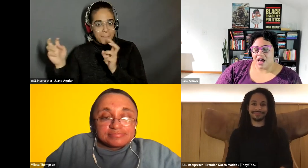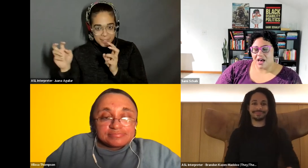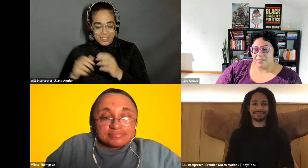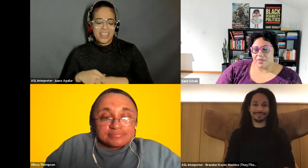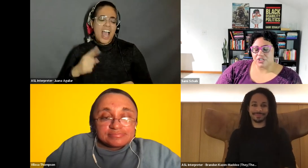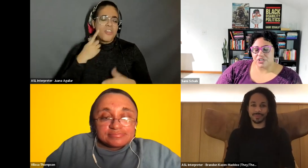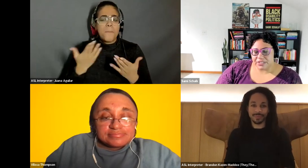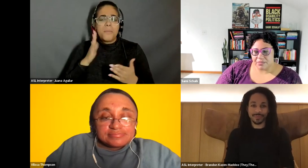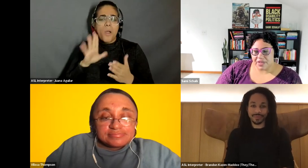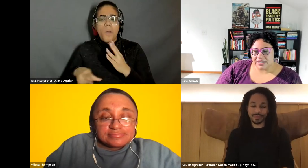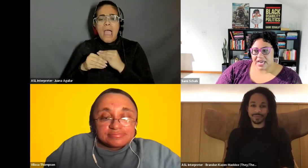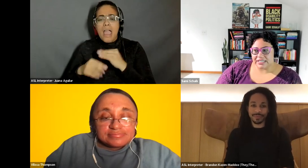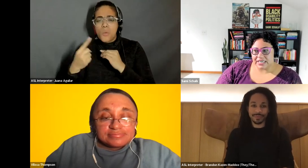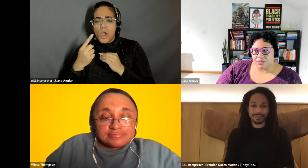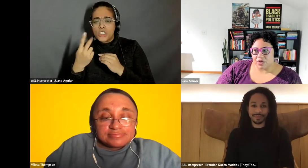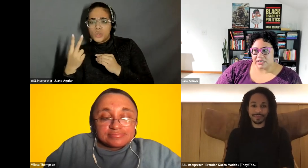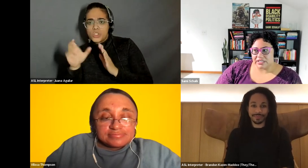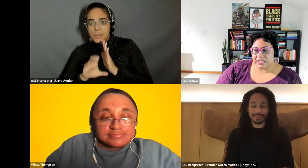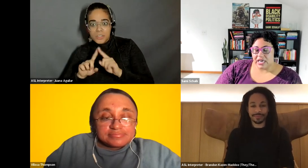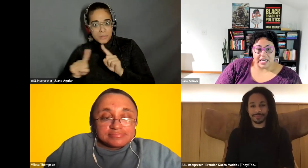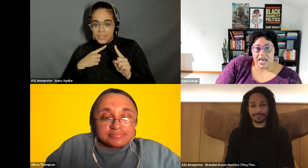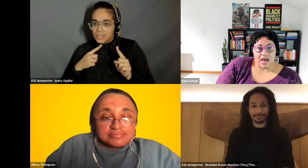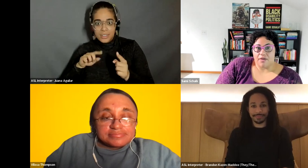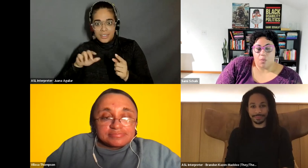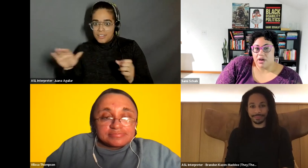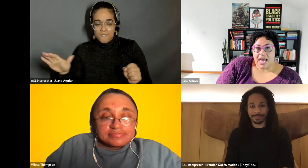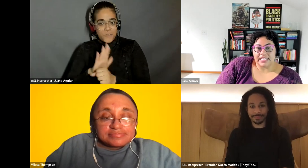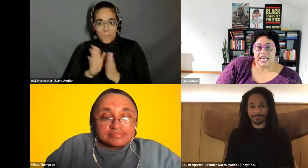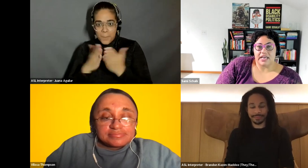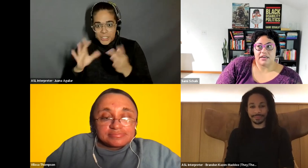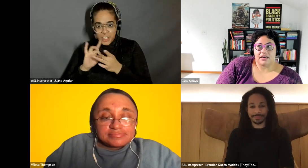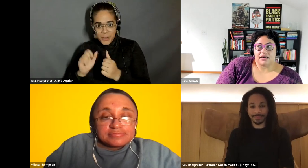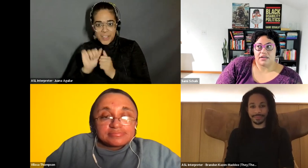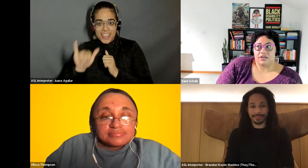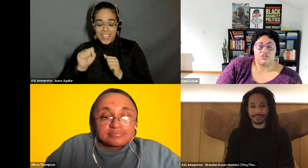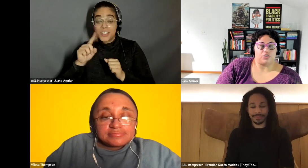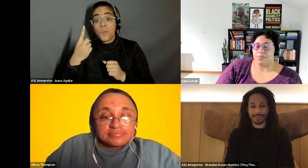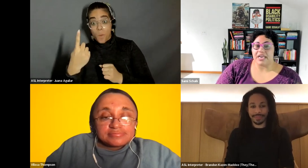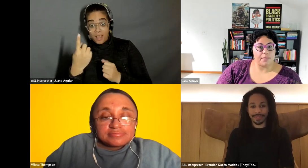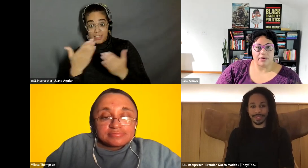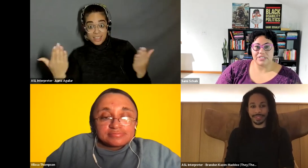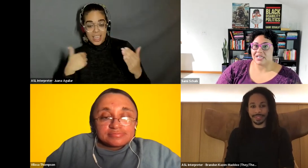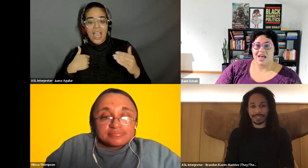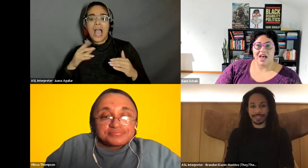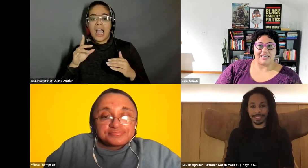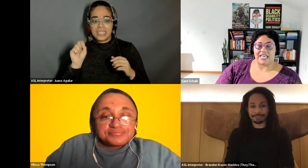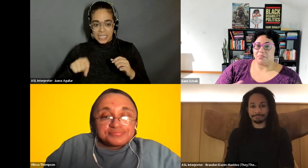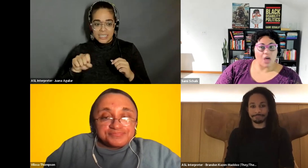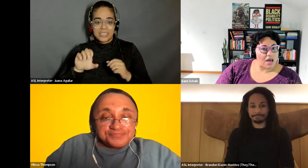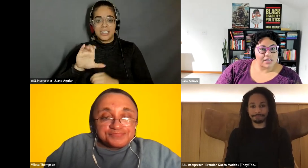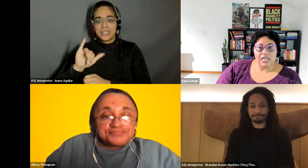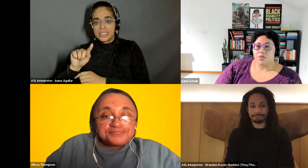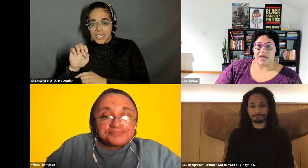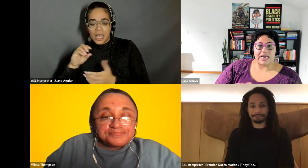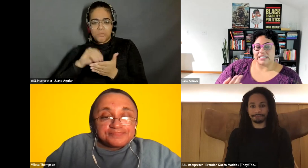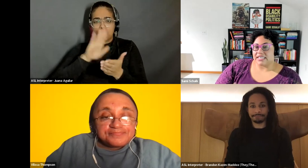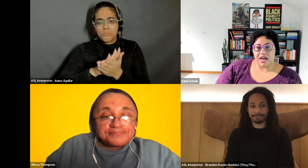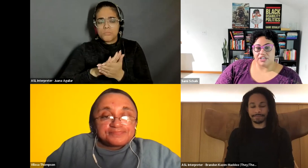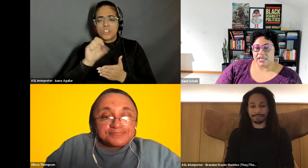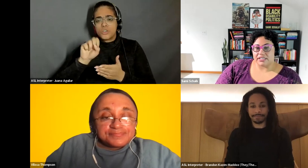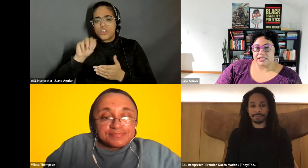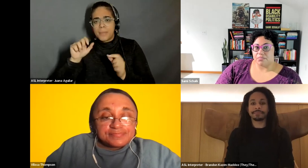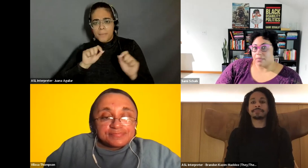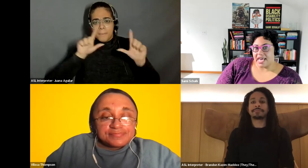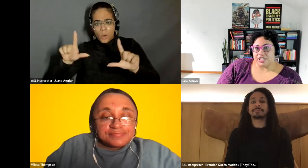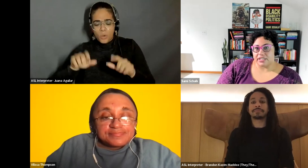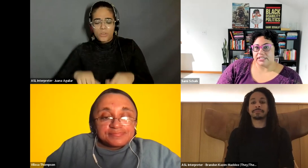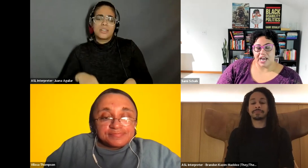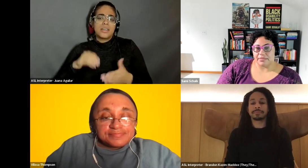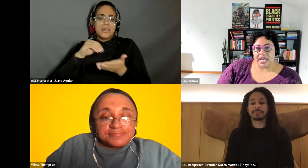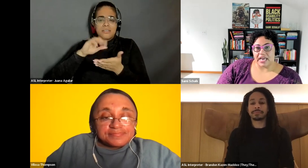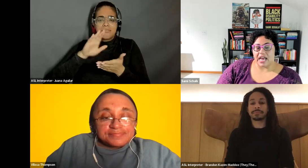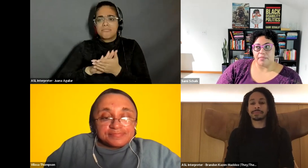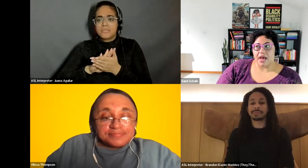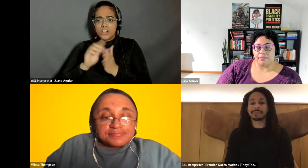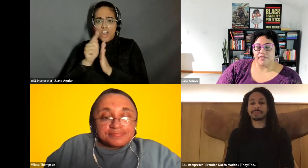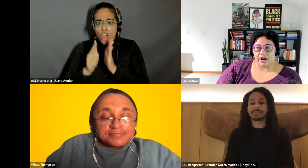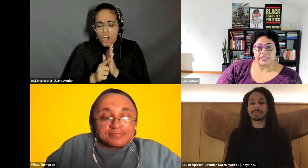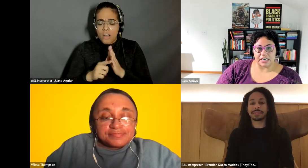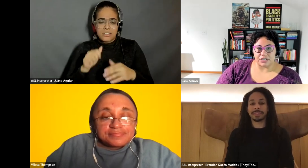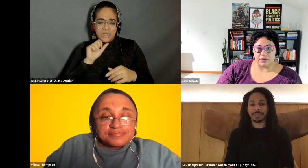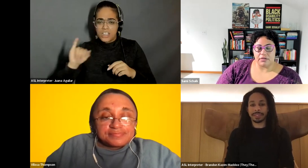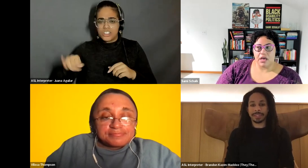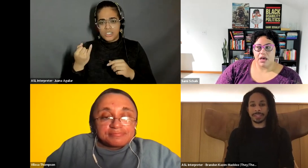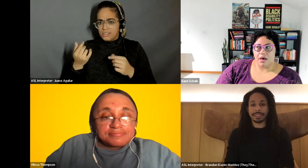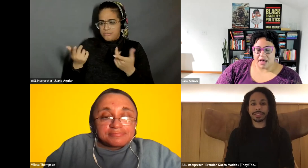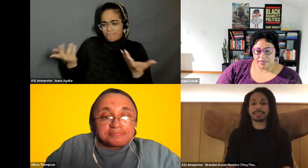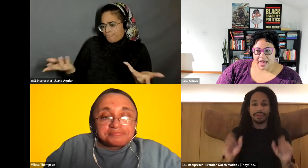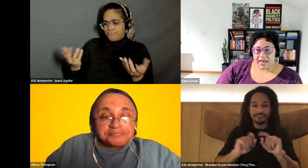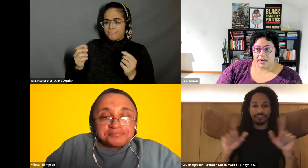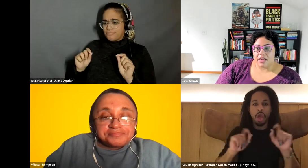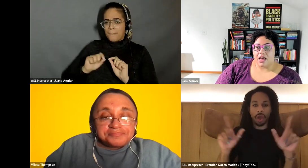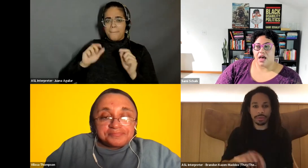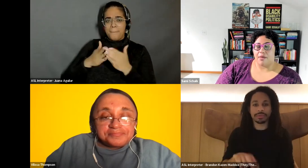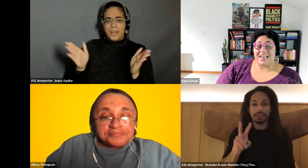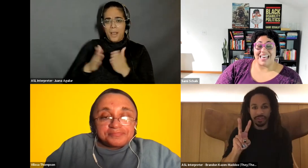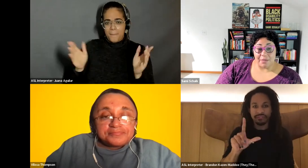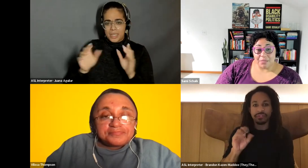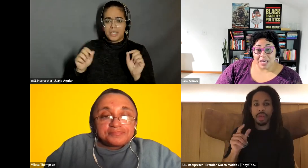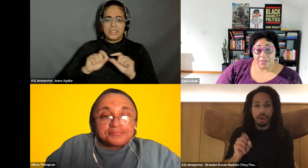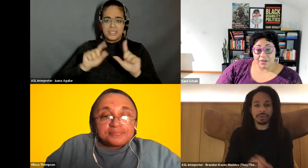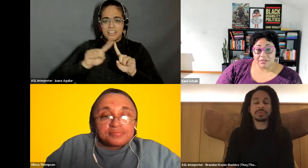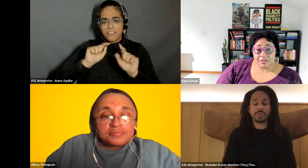Sami Schalk: So some things that I did was yeah one. I cite social media post I site blogs right. It is not just publications that i'm citing. I'm: I'm very intentional about that naming people